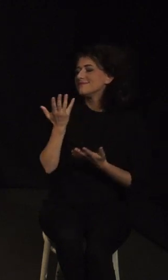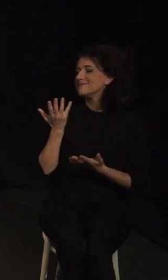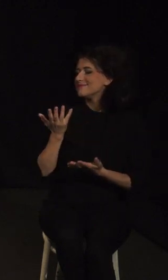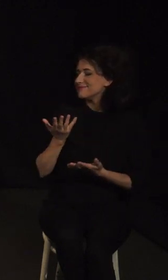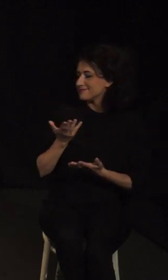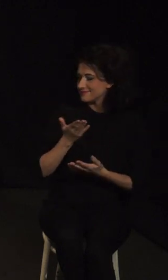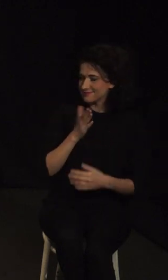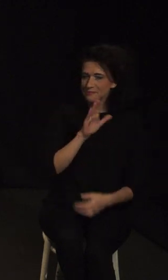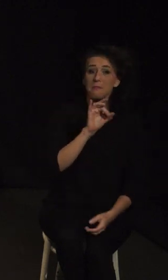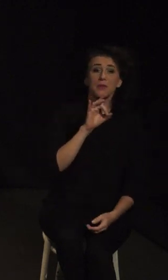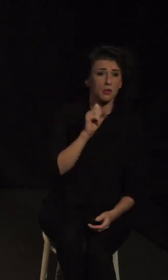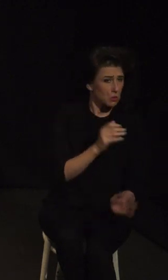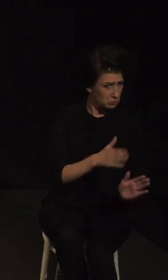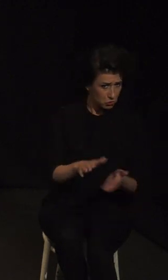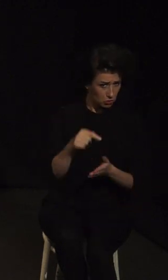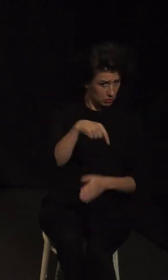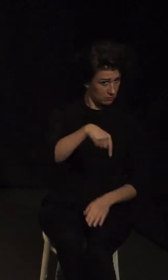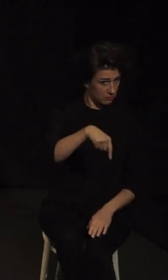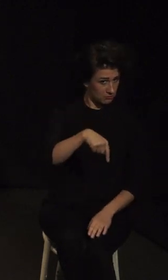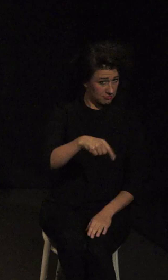The bigos was ready."